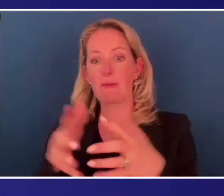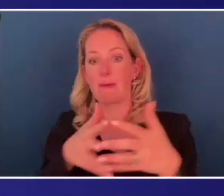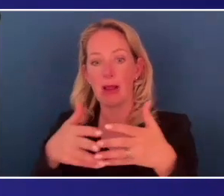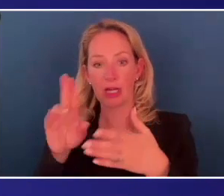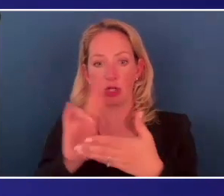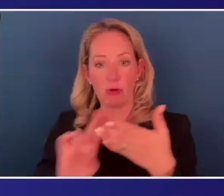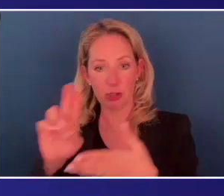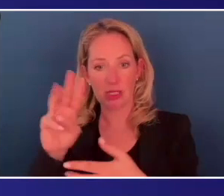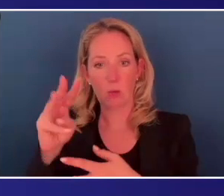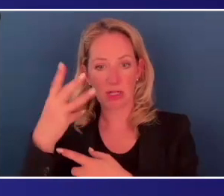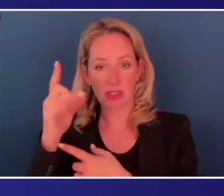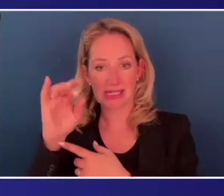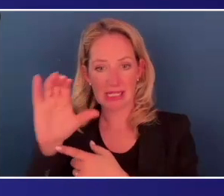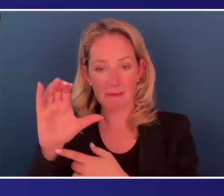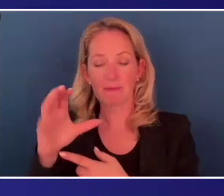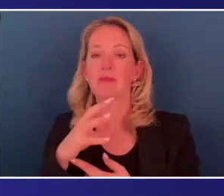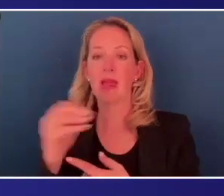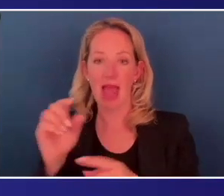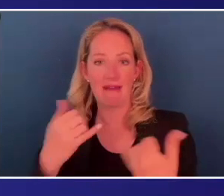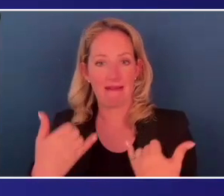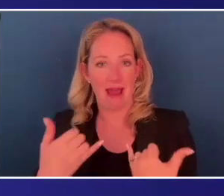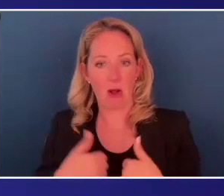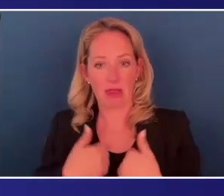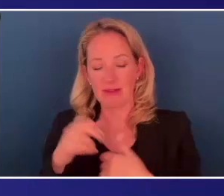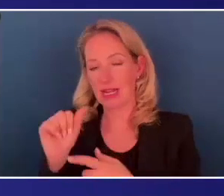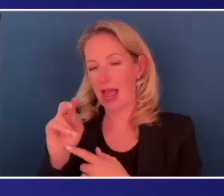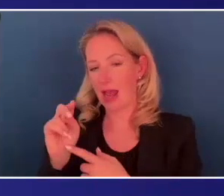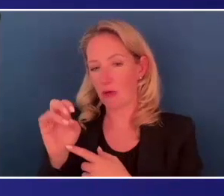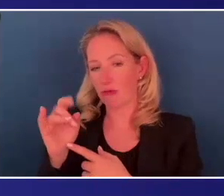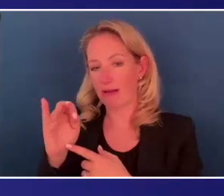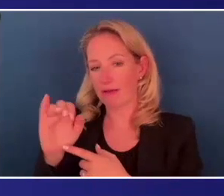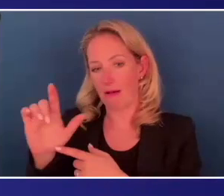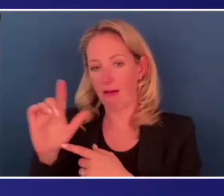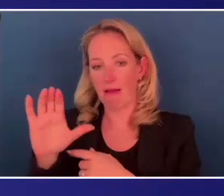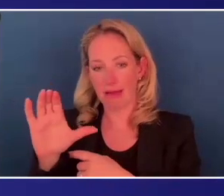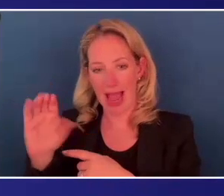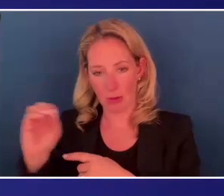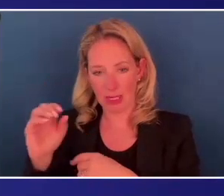And resides in Anna Rundle County, Maryland with his wife Kathy, an 11 year old son.